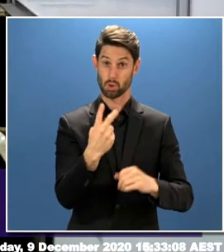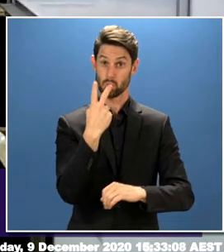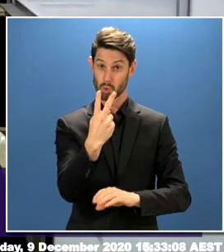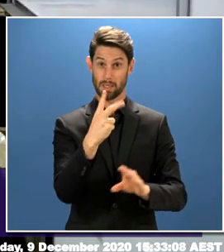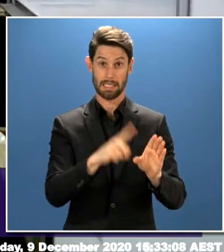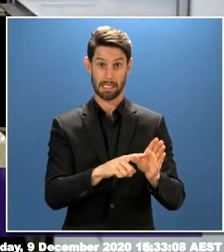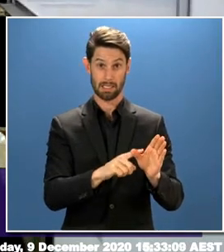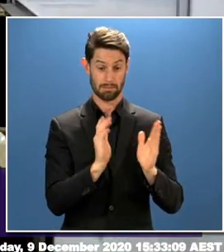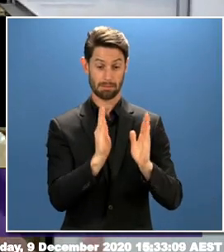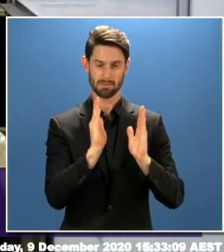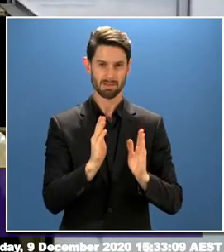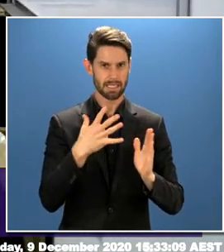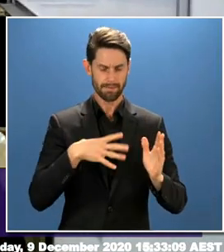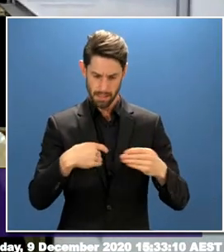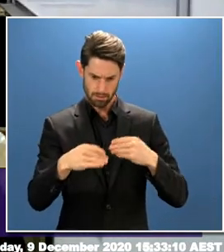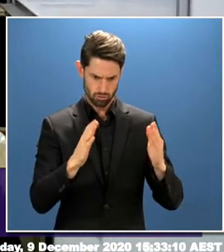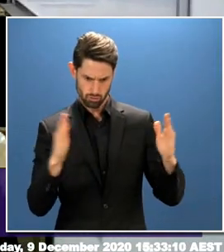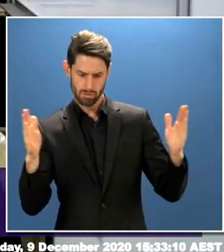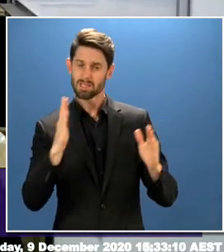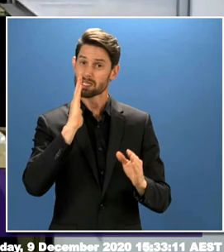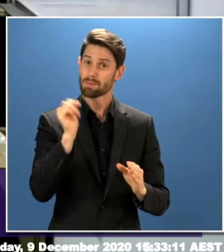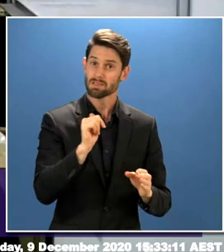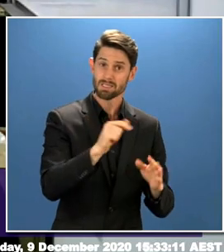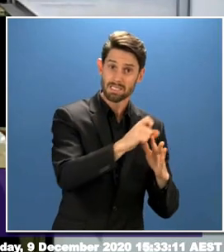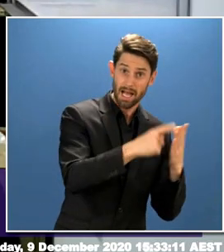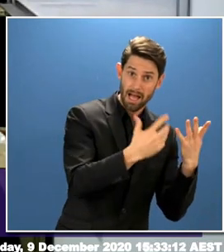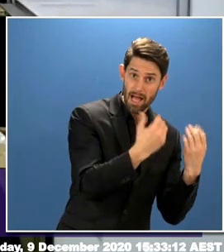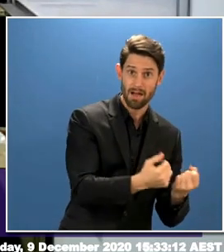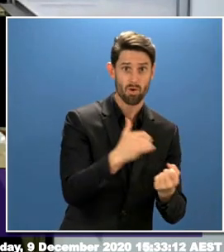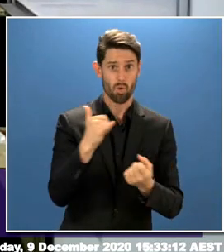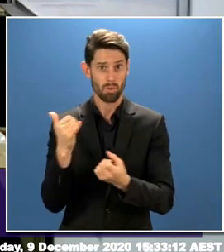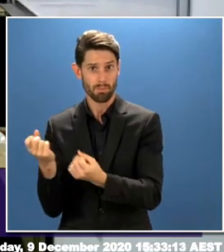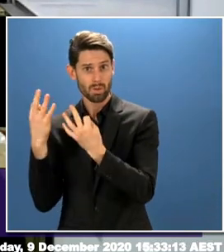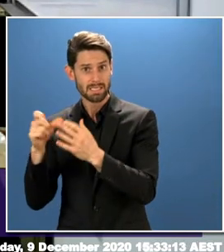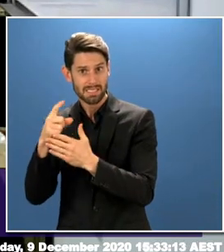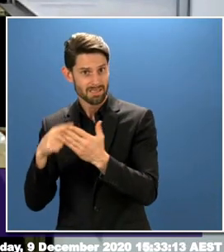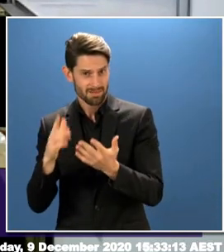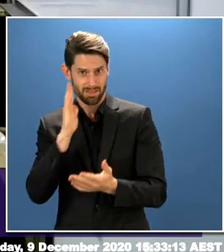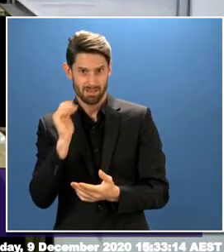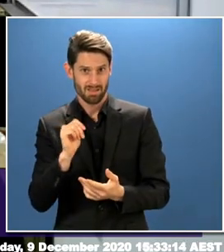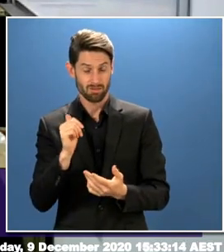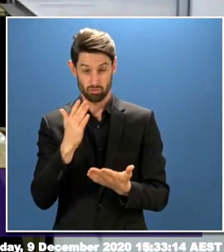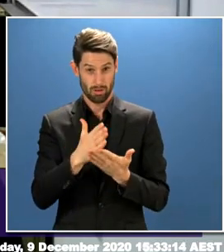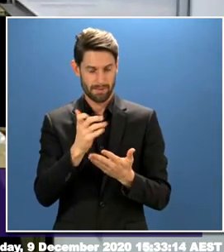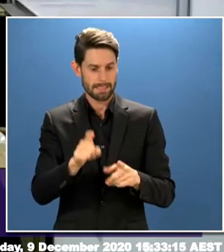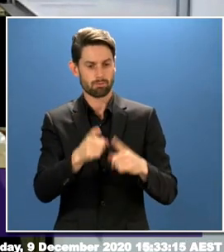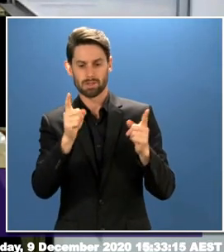everyone, regardless of whether you've got a disability or not. We note in the youth studies, that there is about five different pathways into employment